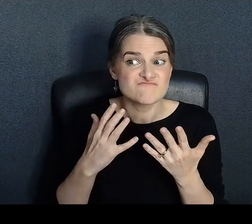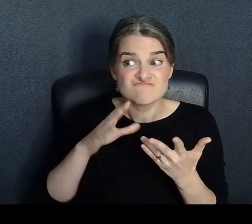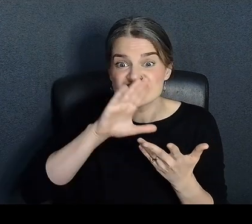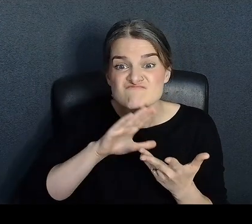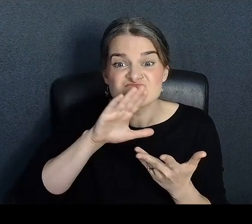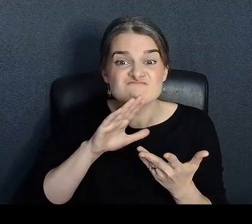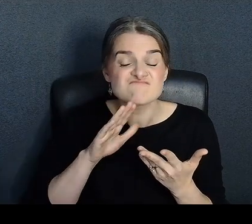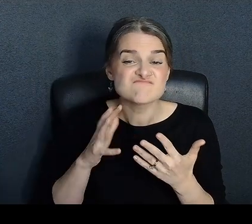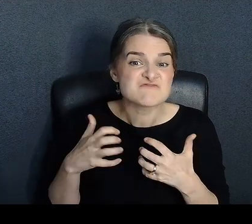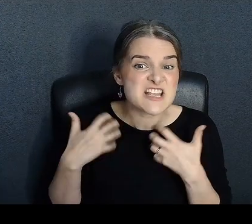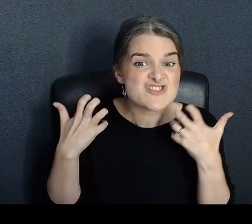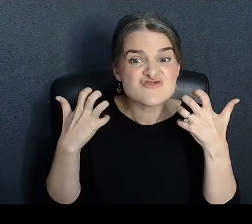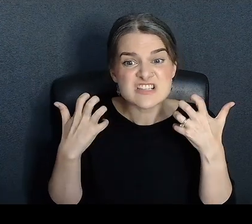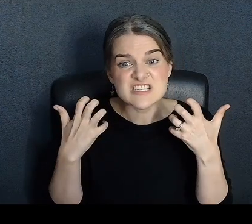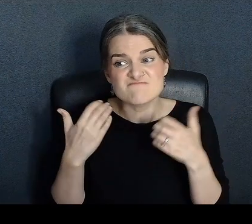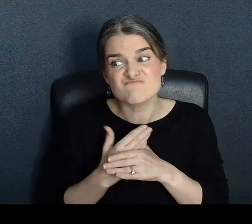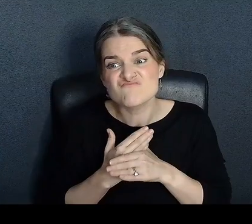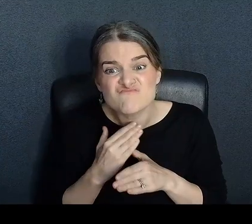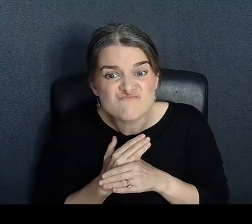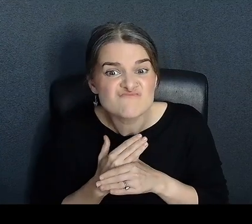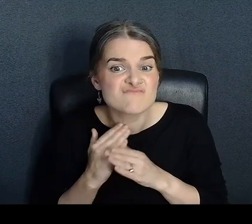The people around you might be that way